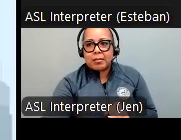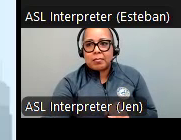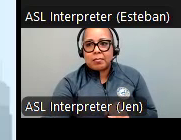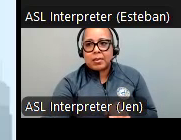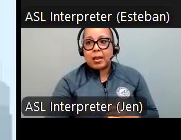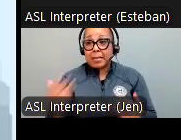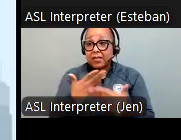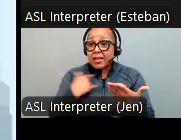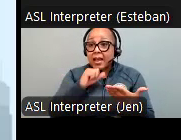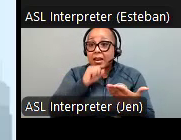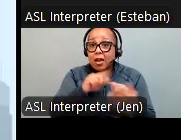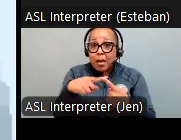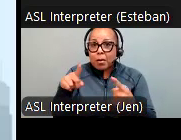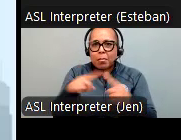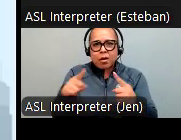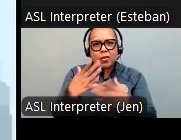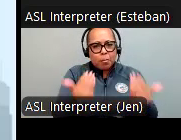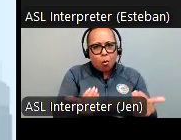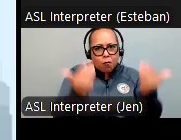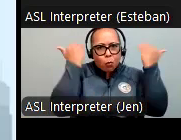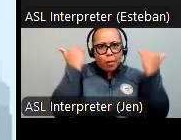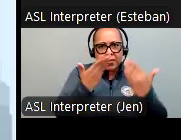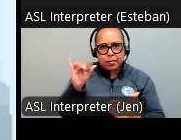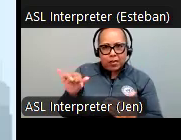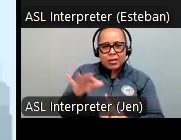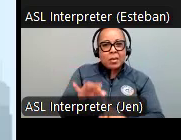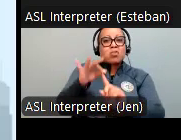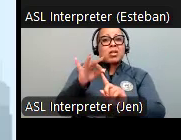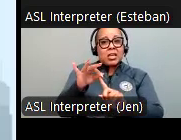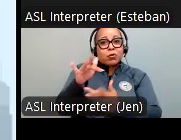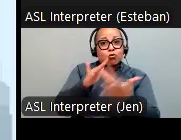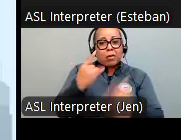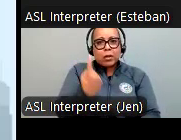but there's also overwhelming things about it, especially if you're traveling alone or traveling